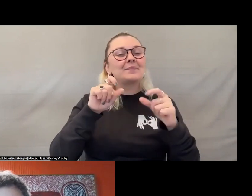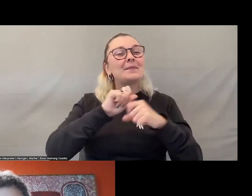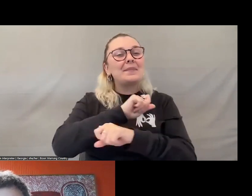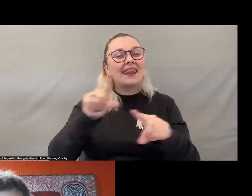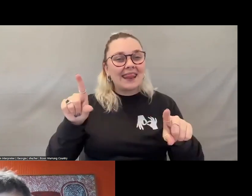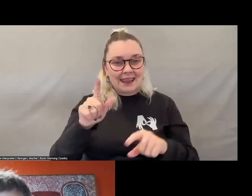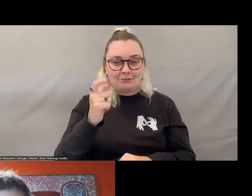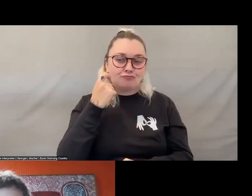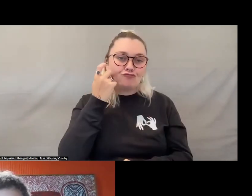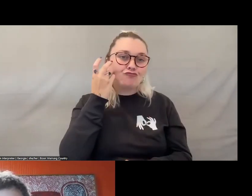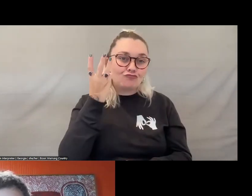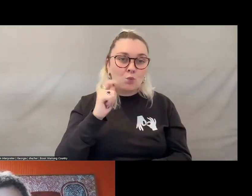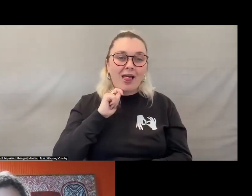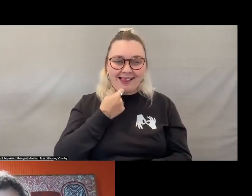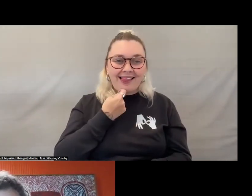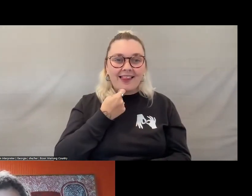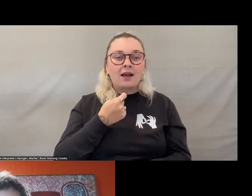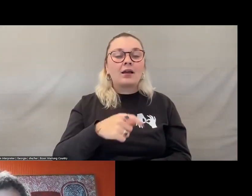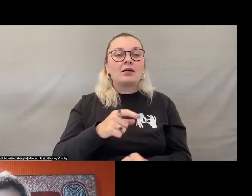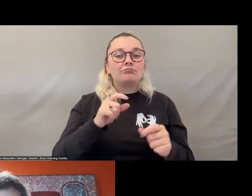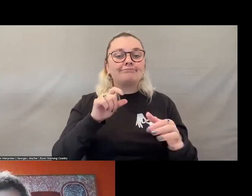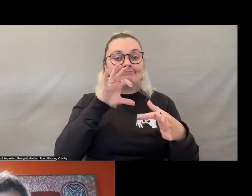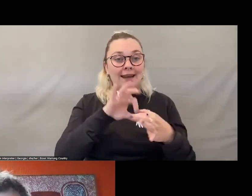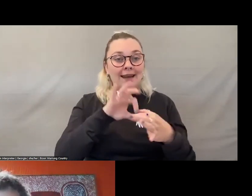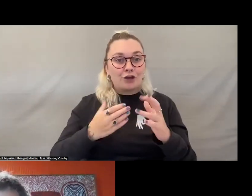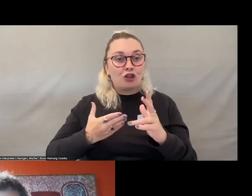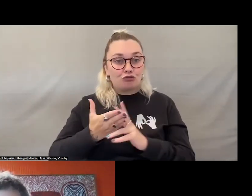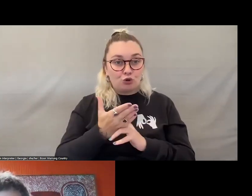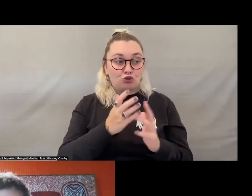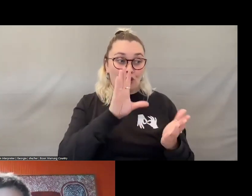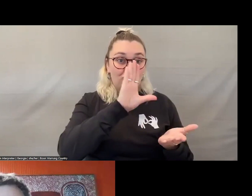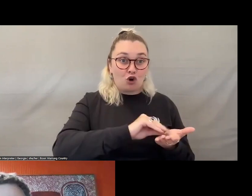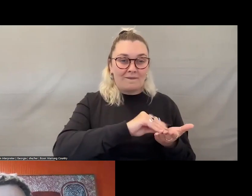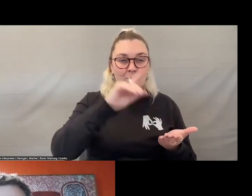the coming days that will link through the recording of today's